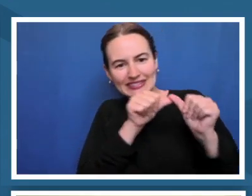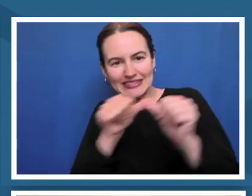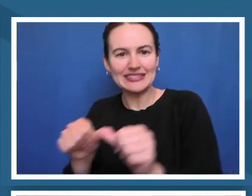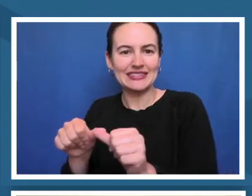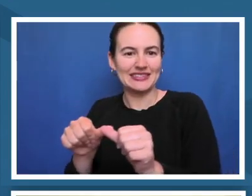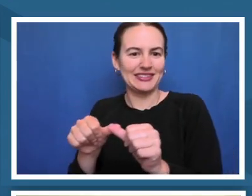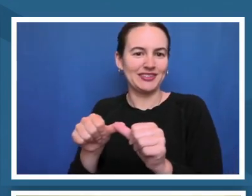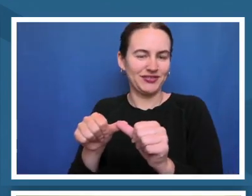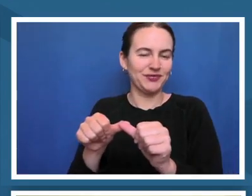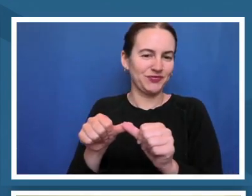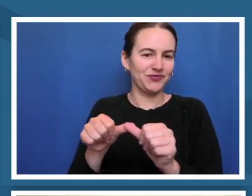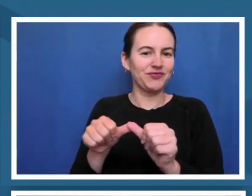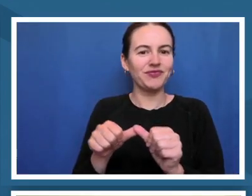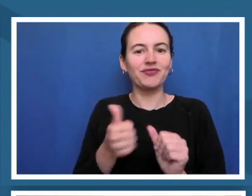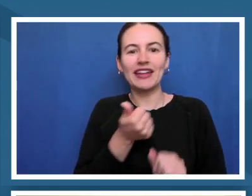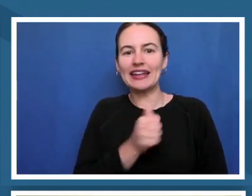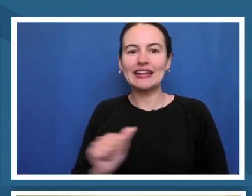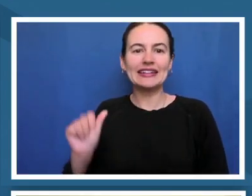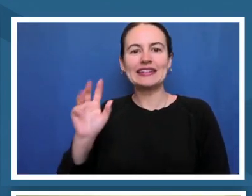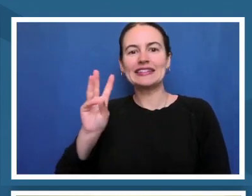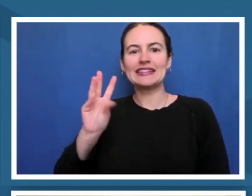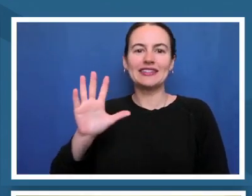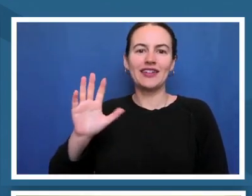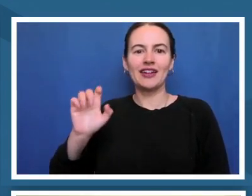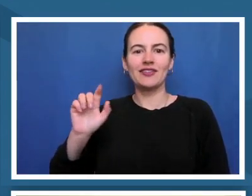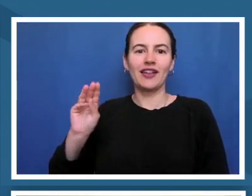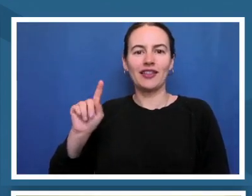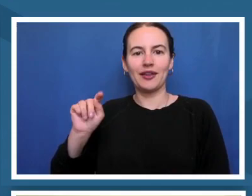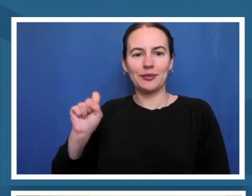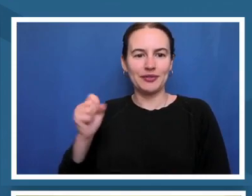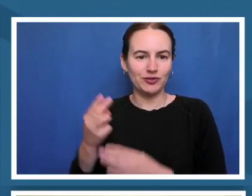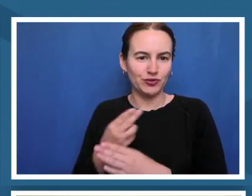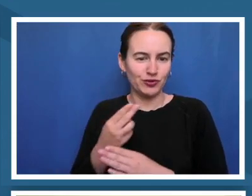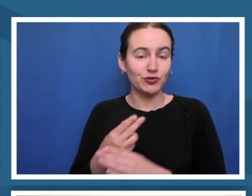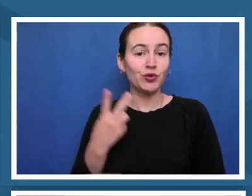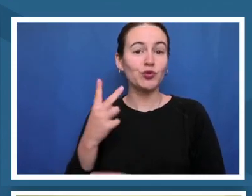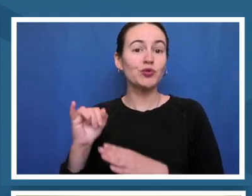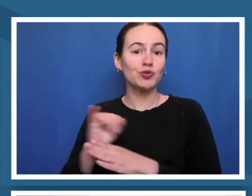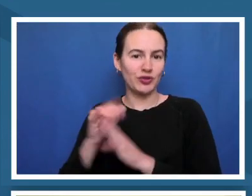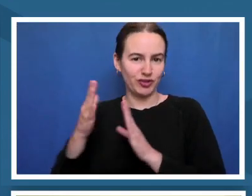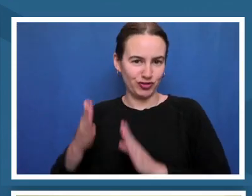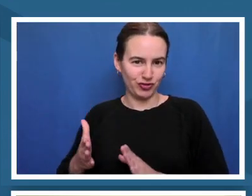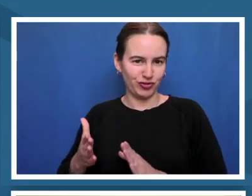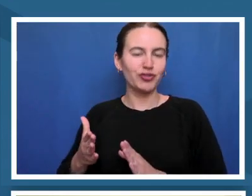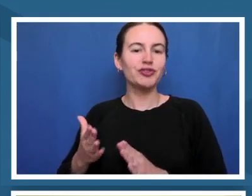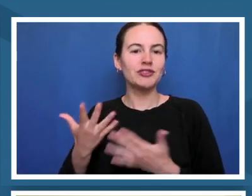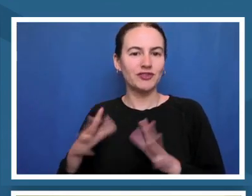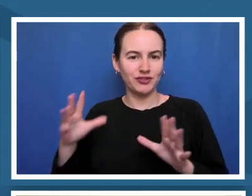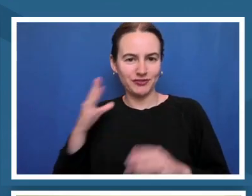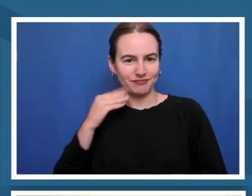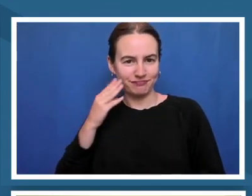of the 65 elements used in the phones so two of our interns have done that this